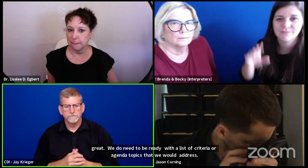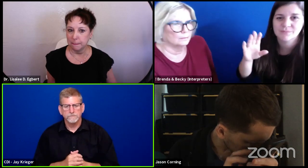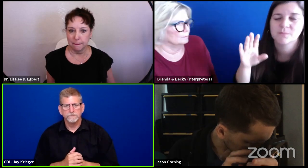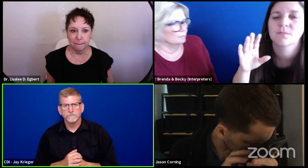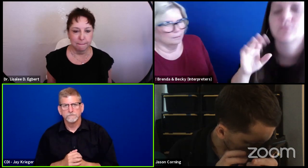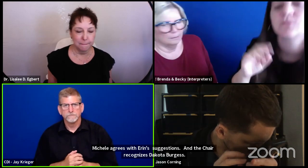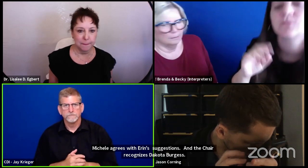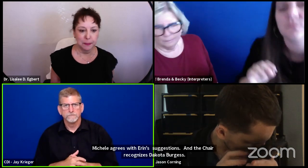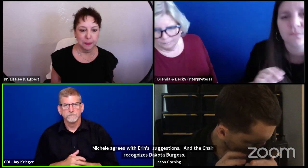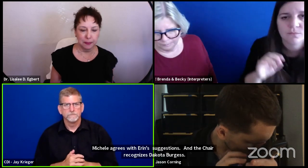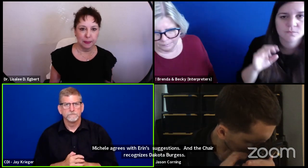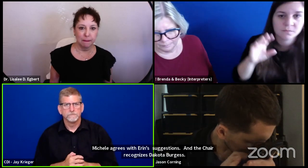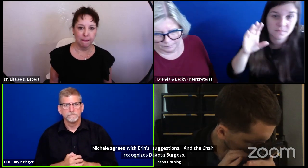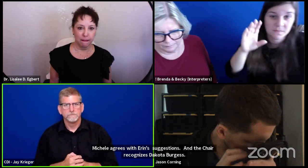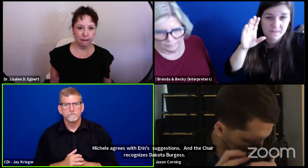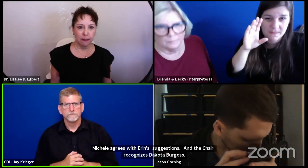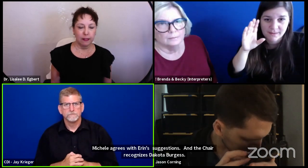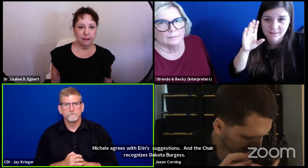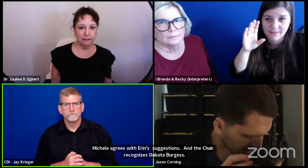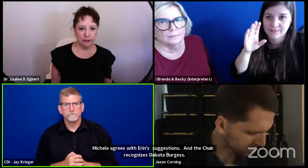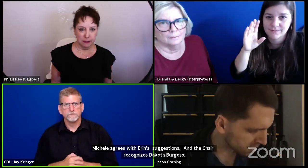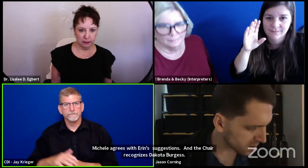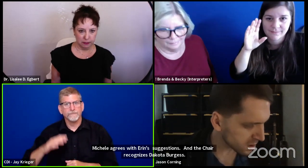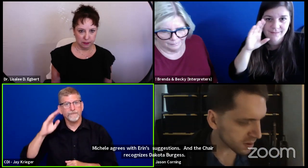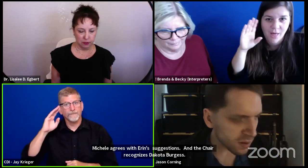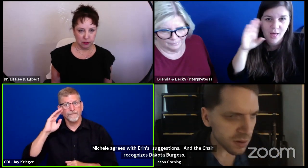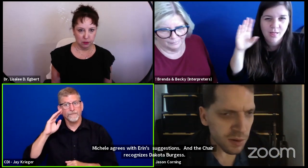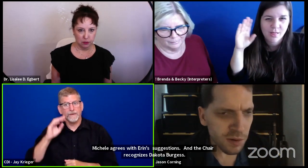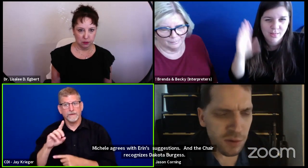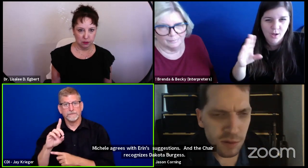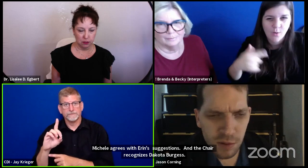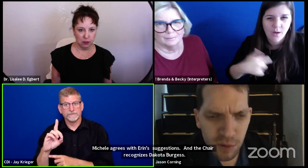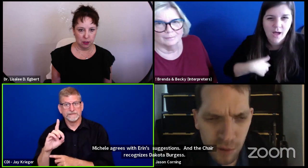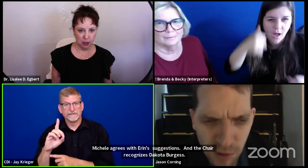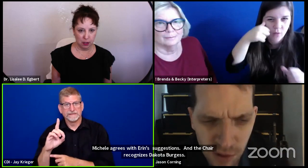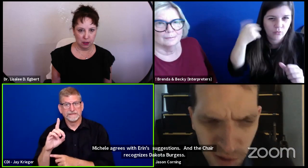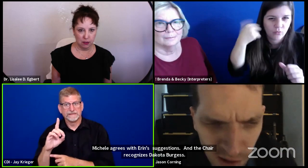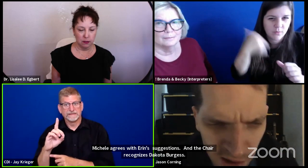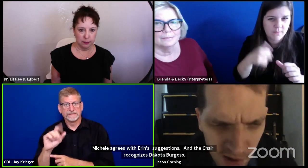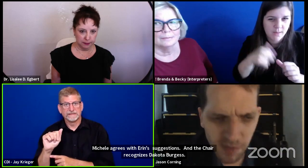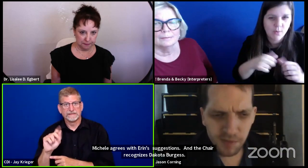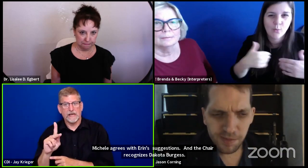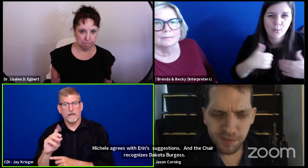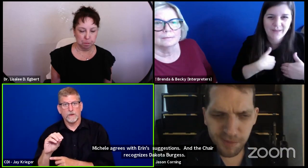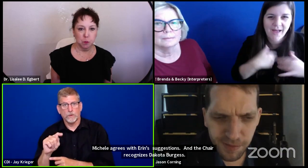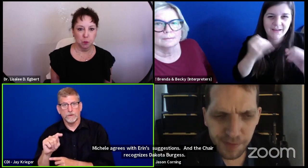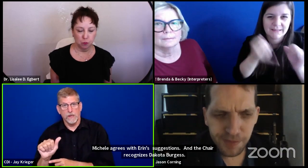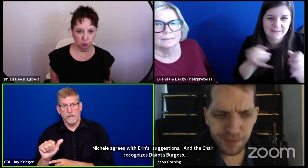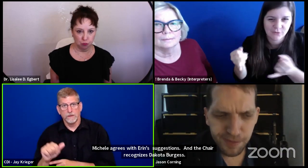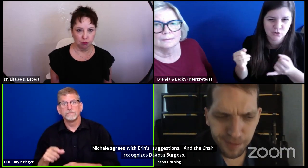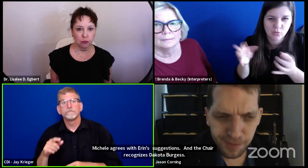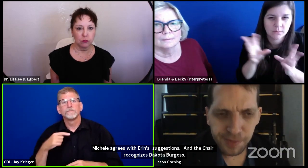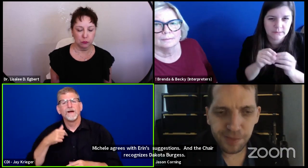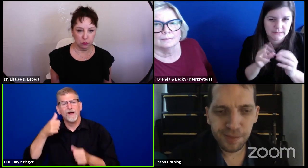We did, Brenda, I do remember, we had the individual meetings with the council.